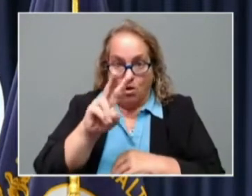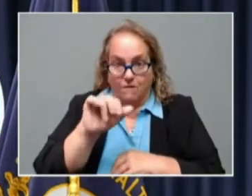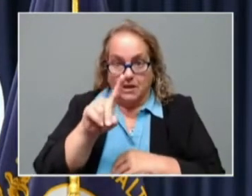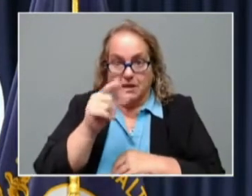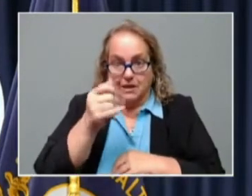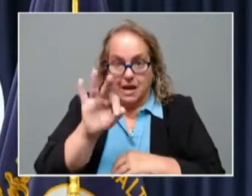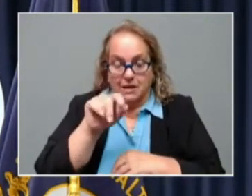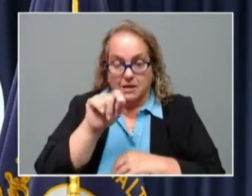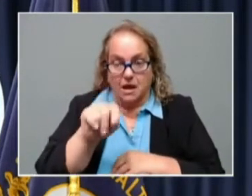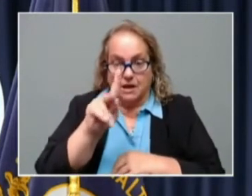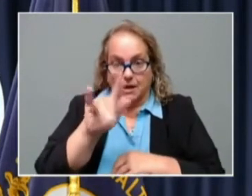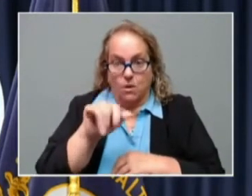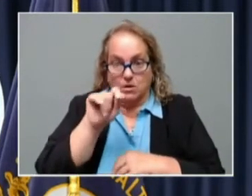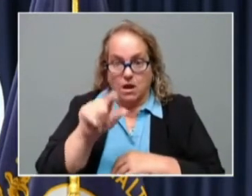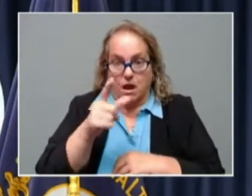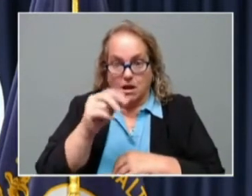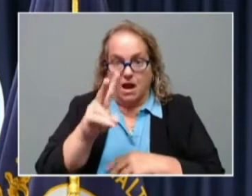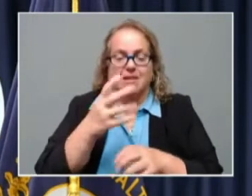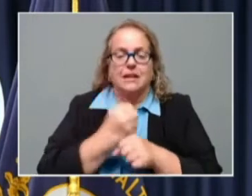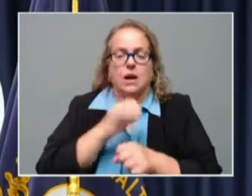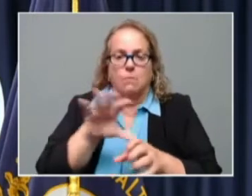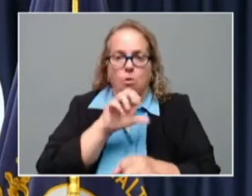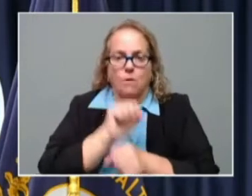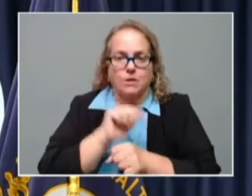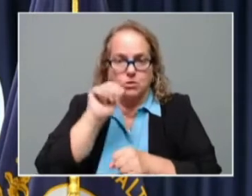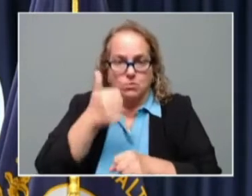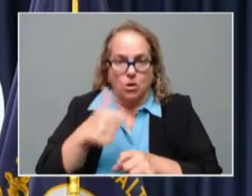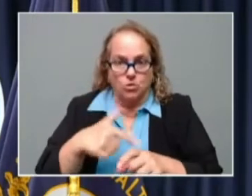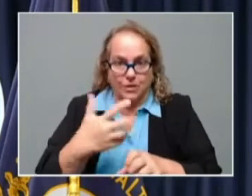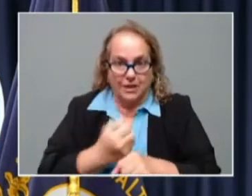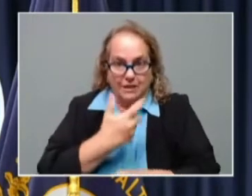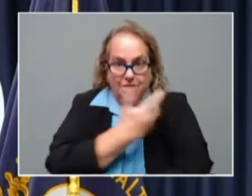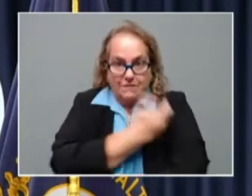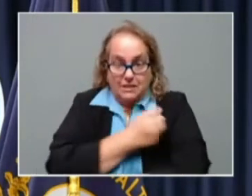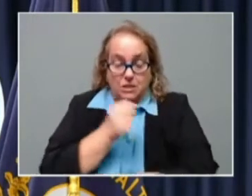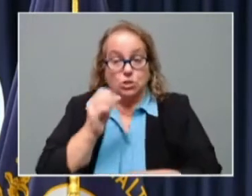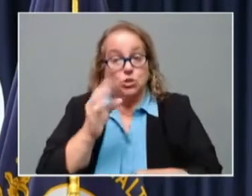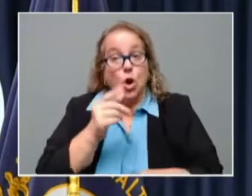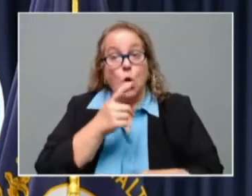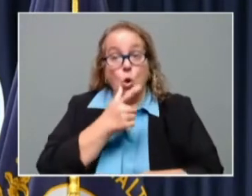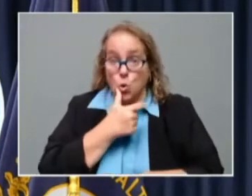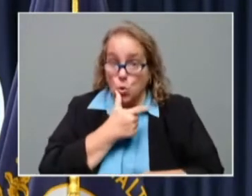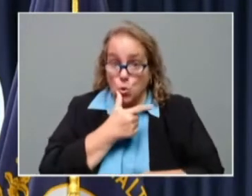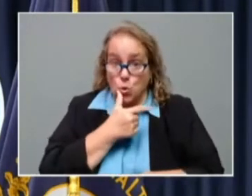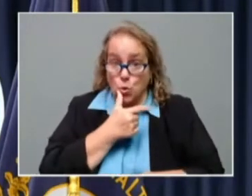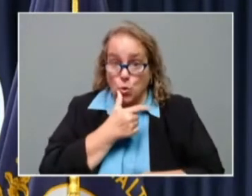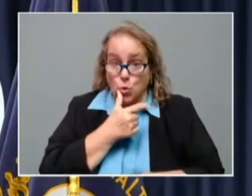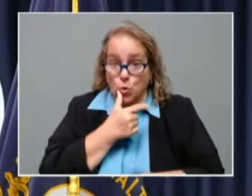appointment tomorrow to get a vaccine. So who needs a booster dose? Let's